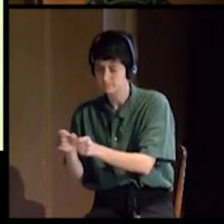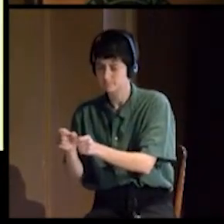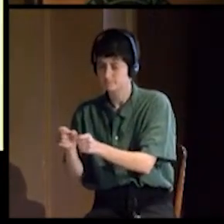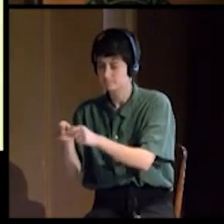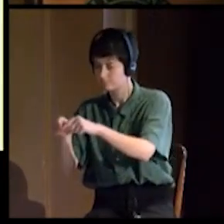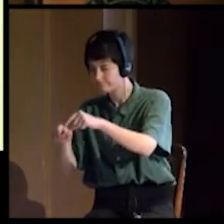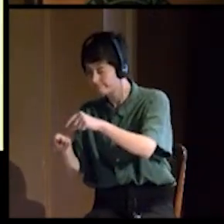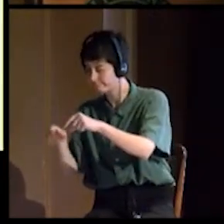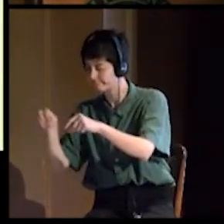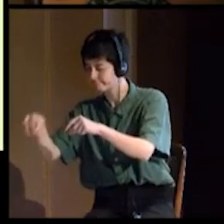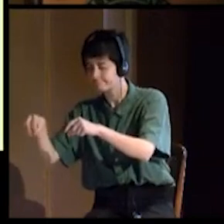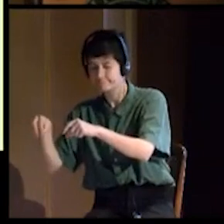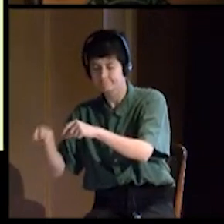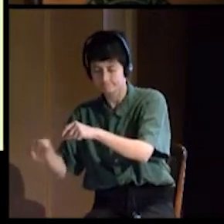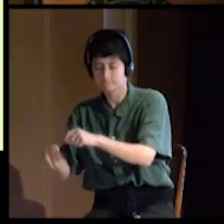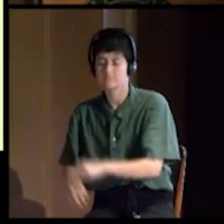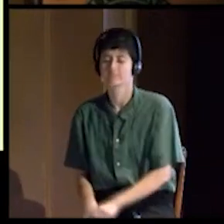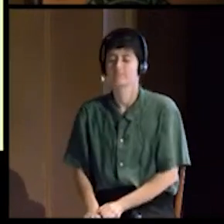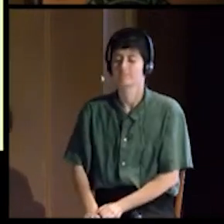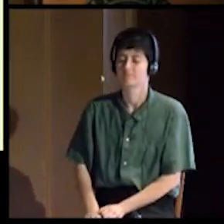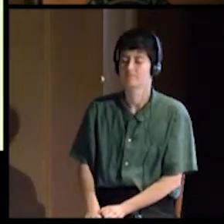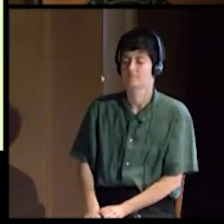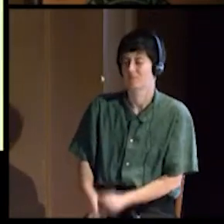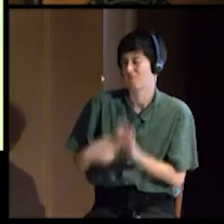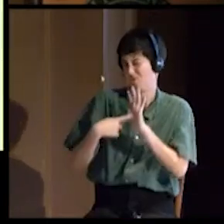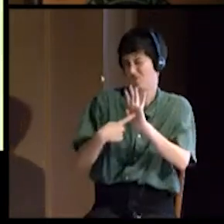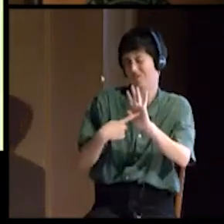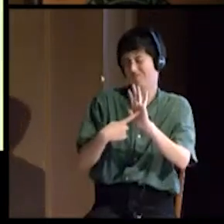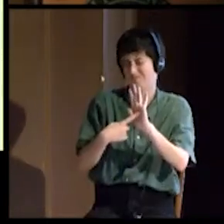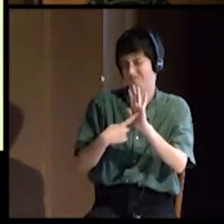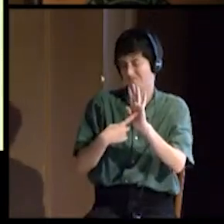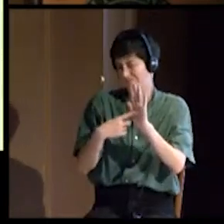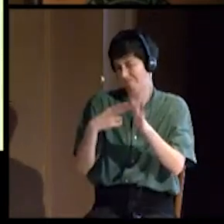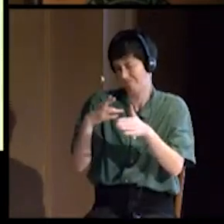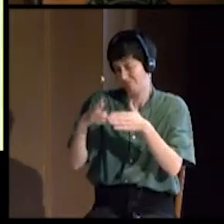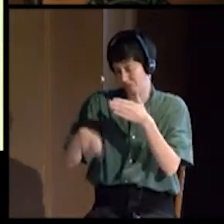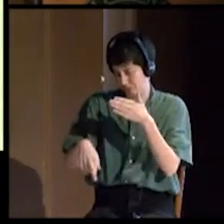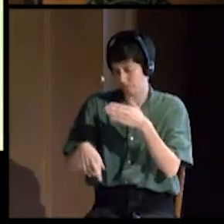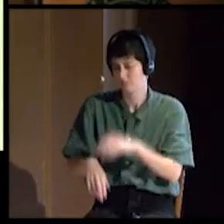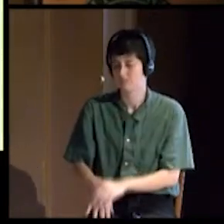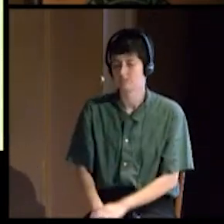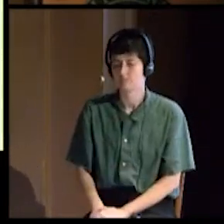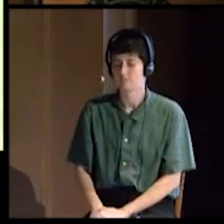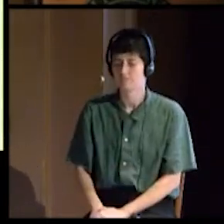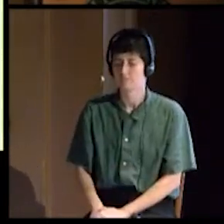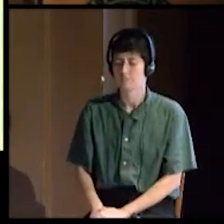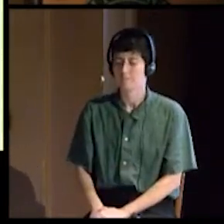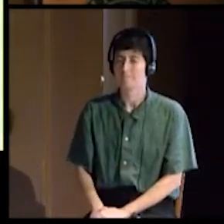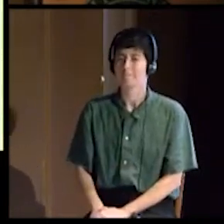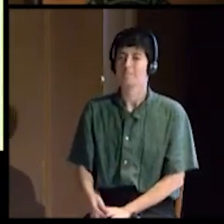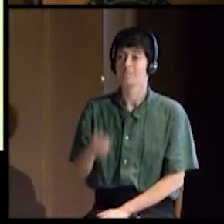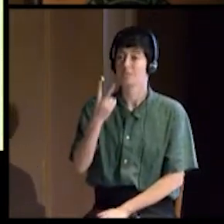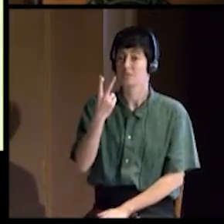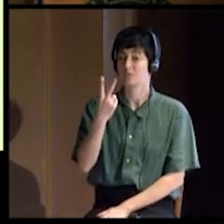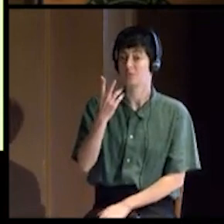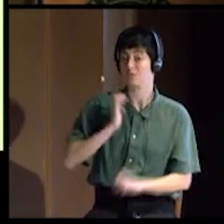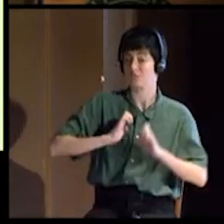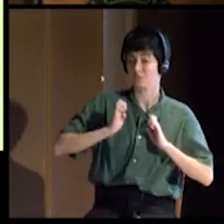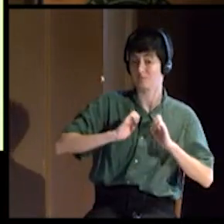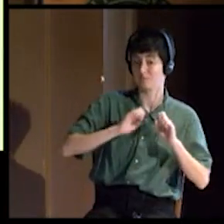So here are two experimental conditions. So we started below the, the liquidous in like our magma chamber scenario, and we started above the liquidous